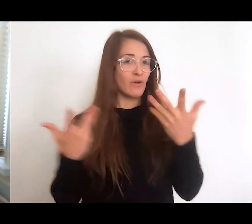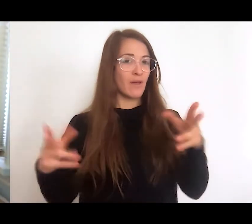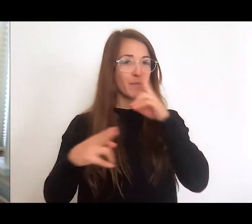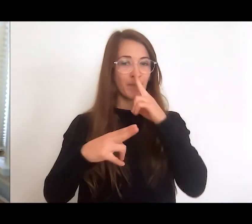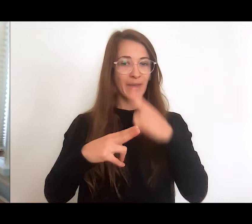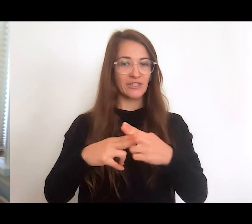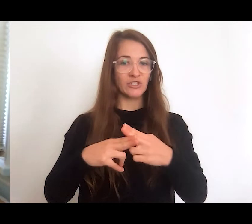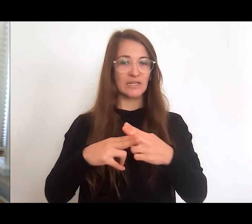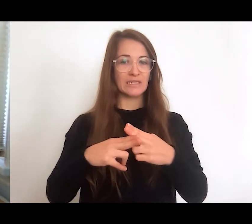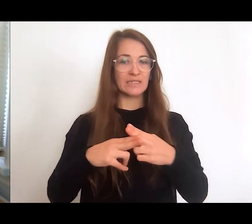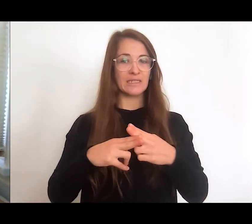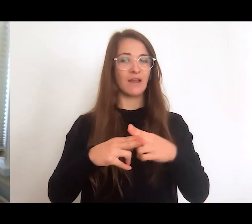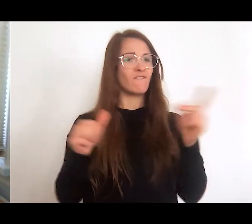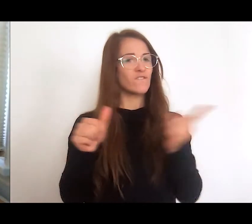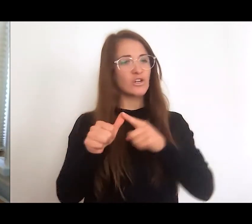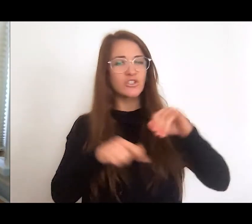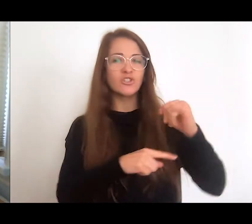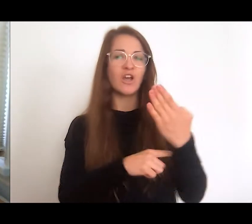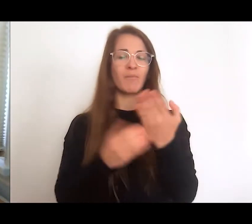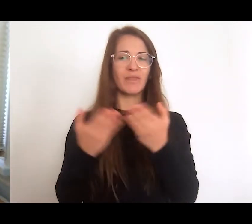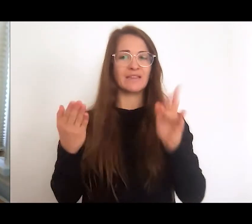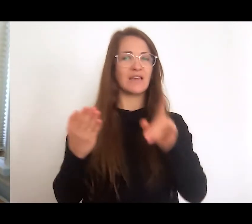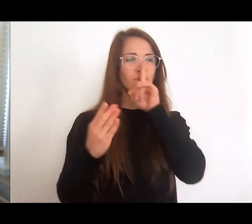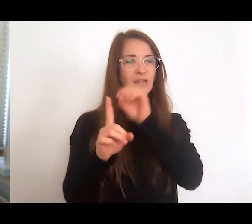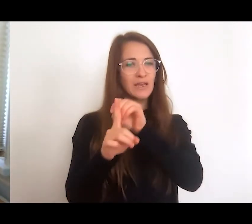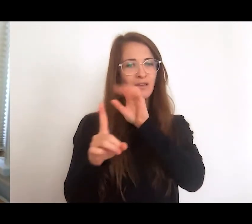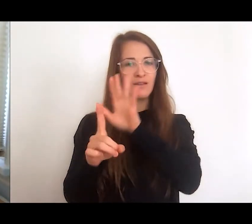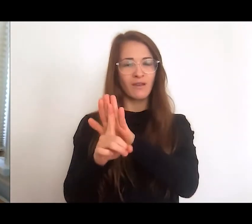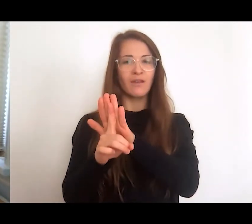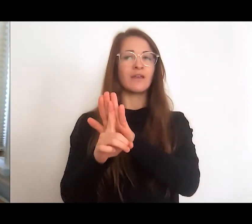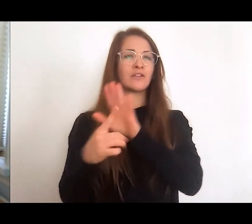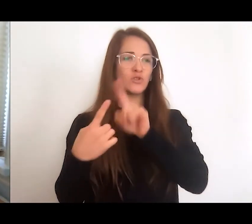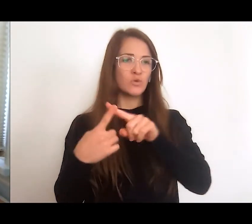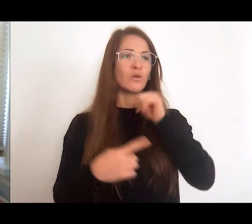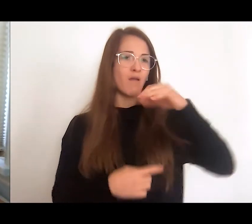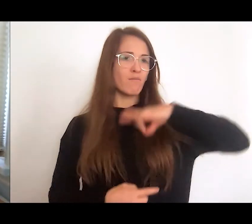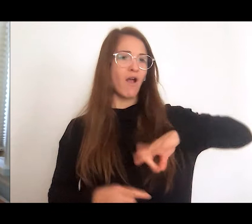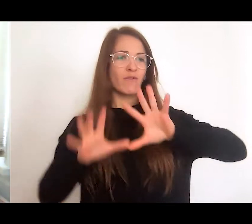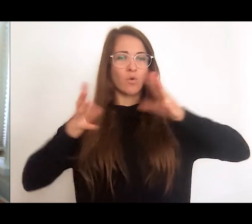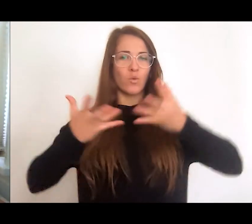AND SO SEVERAL OF YOU MENTIONED FIRST JOBS AND THINGS THAT REALLY INTRODUCED YOU TO